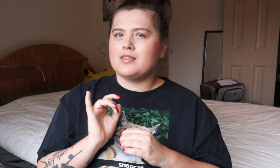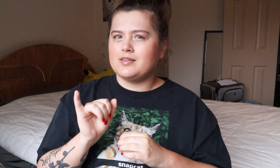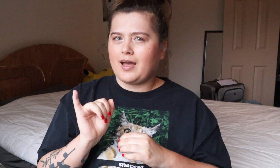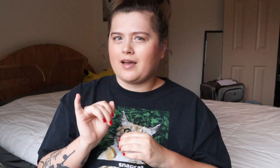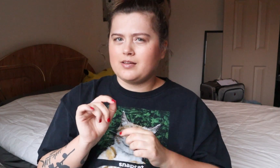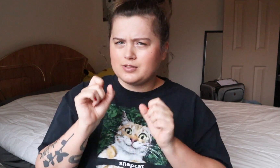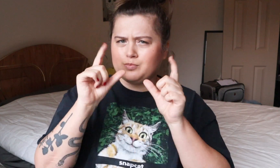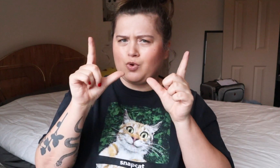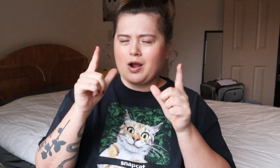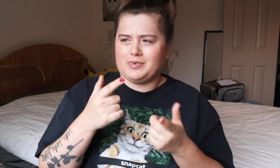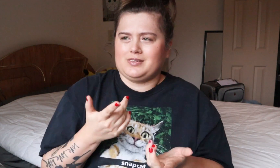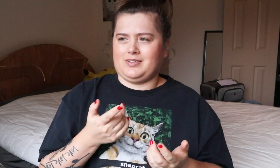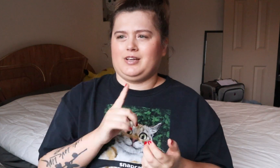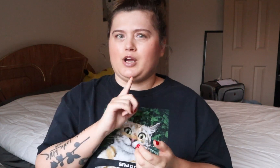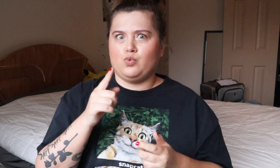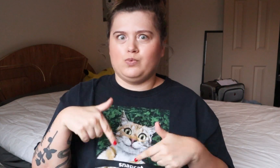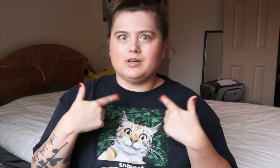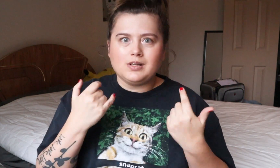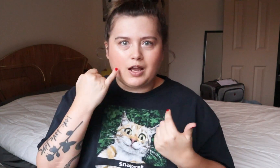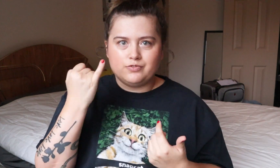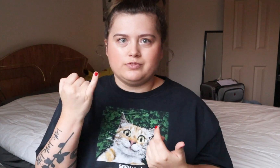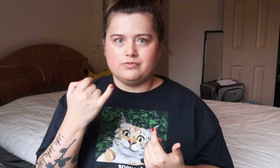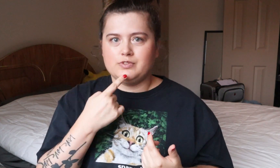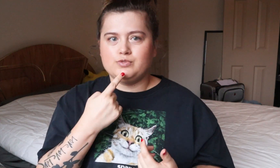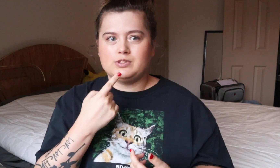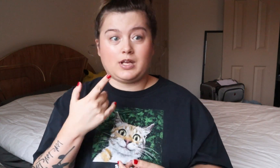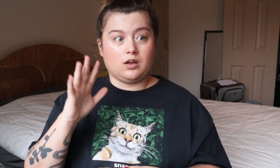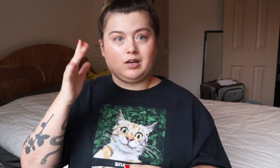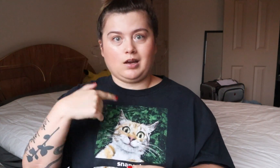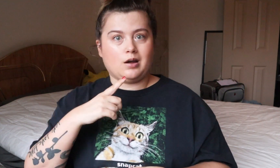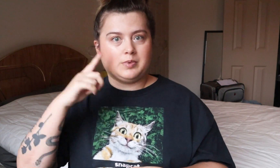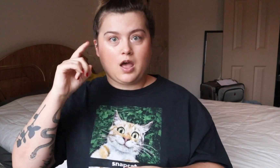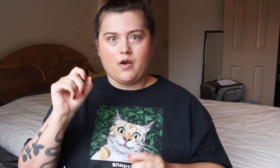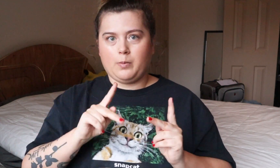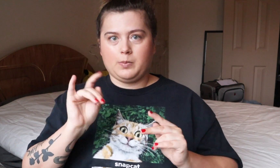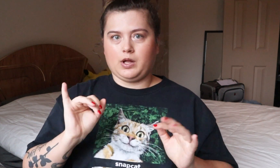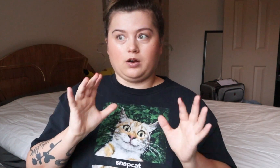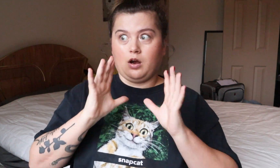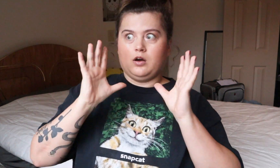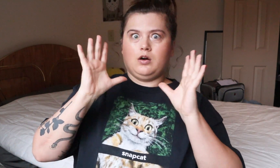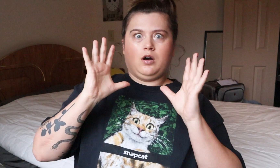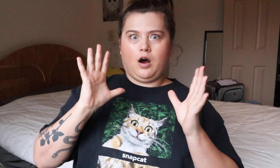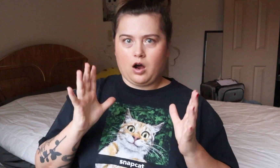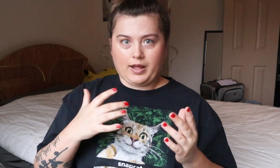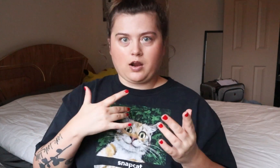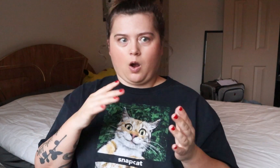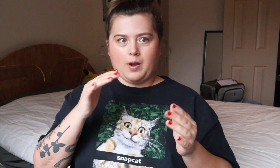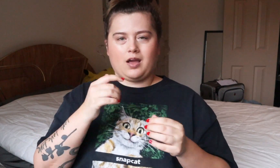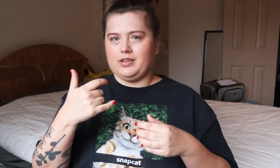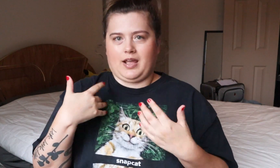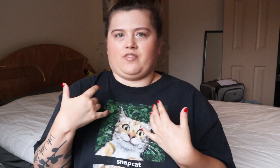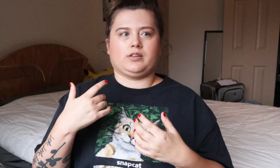That surprised me. Because, in real life, people tend to be all "oh my god" about it.